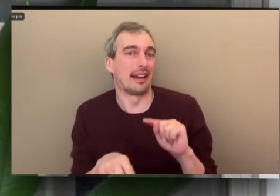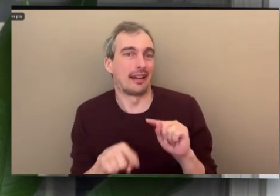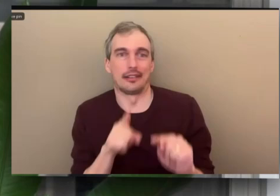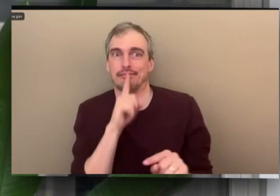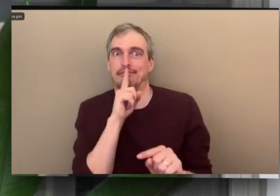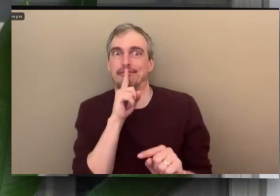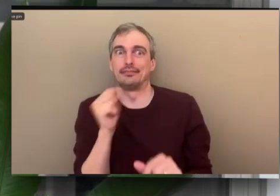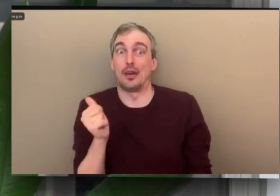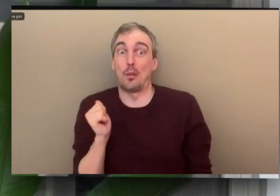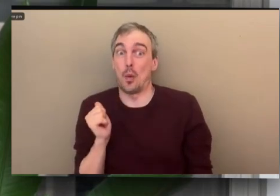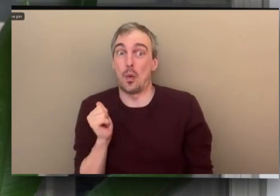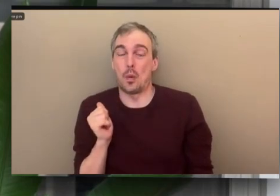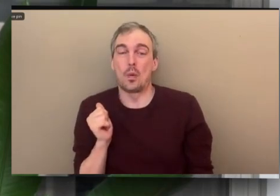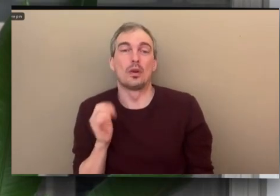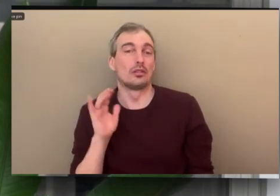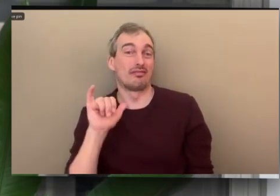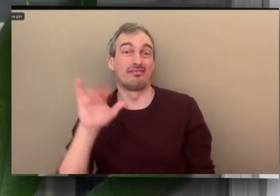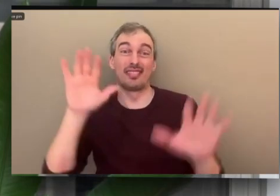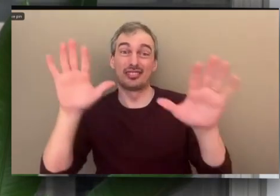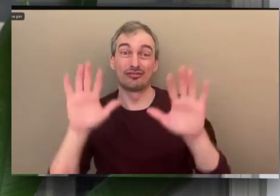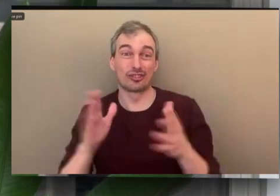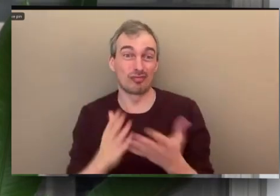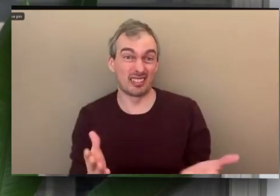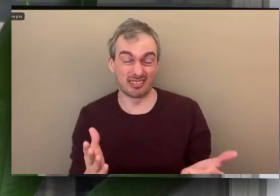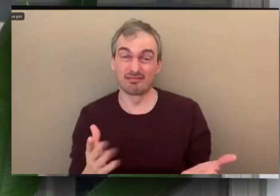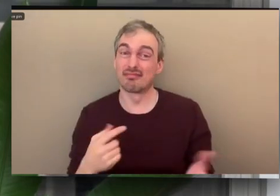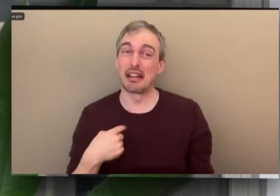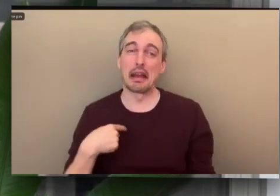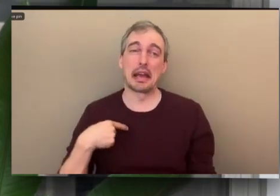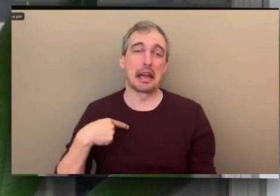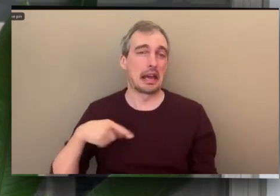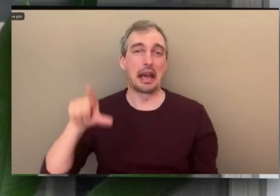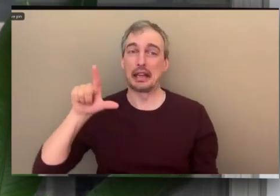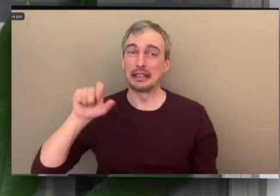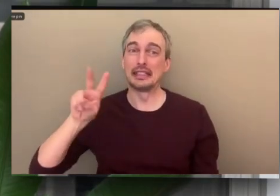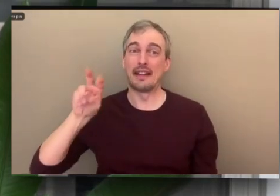I leverage that. Because I know you're not gonna say no. Right? And I'm gonna... Listen.